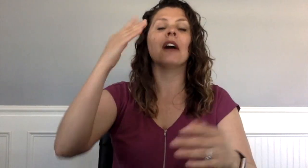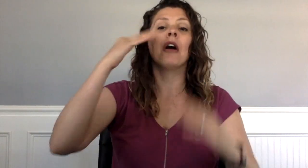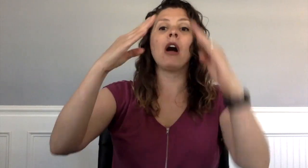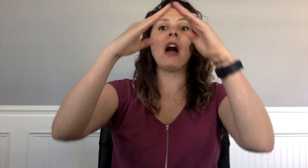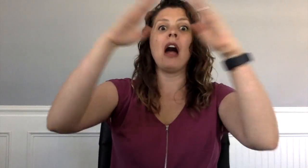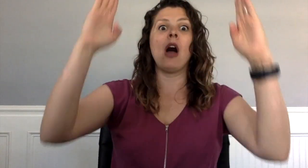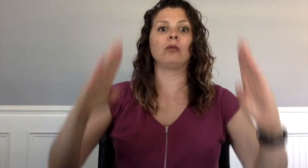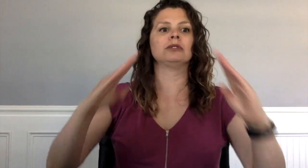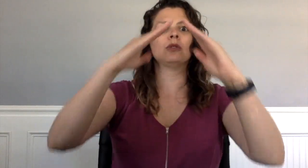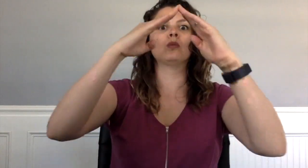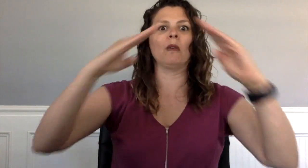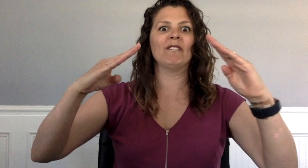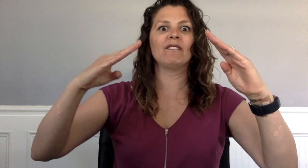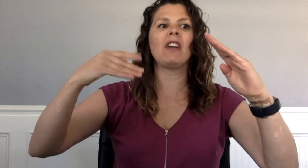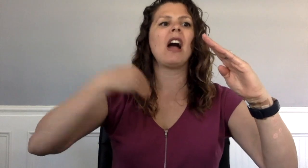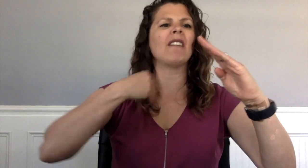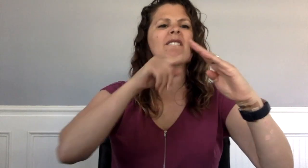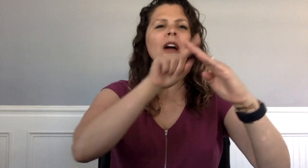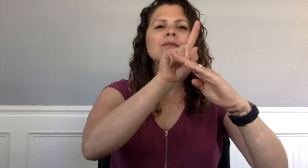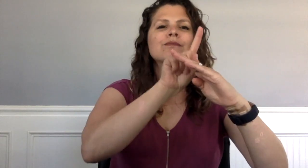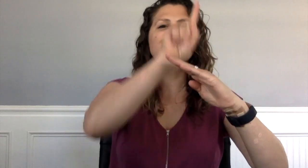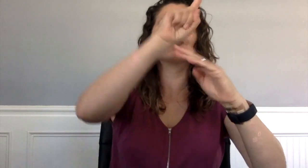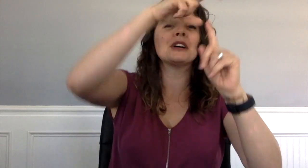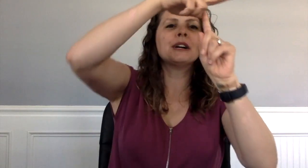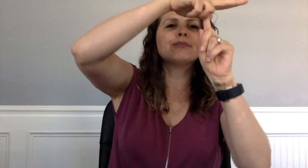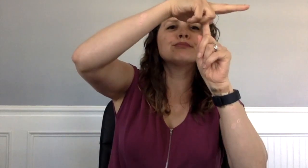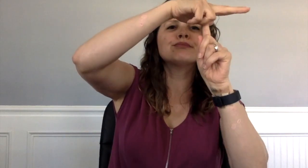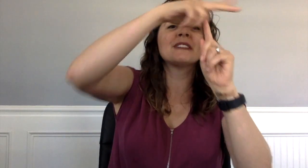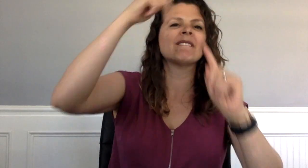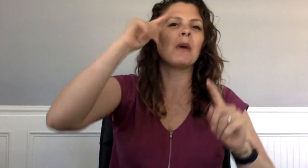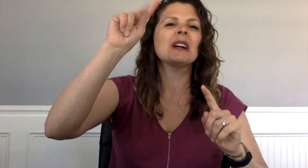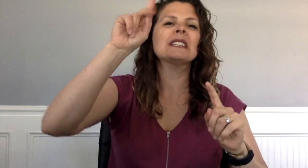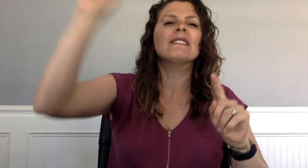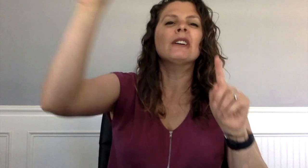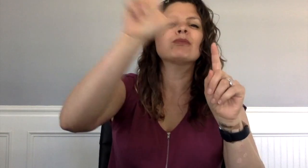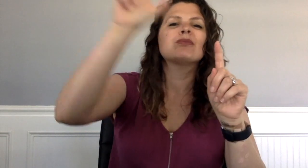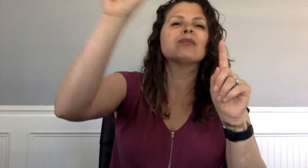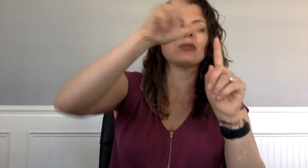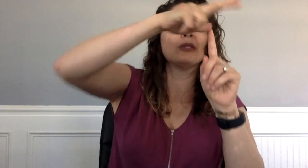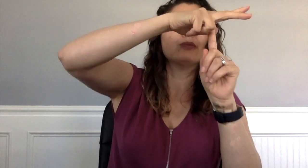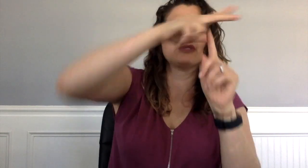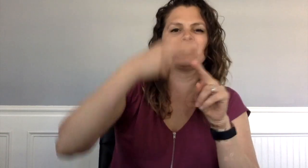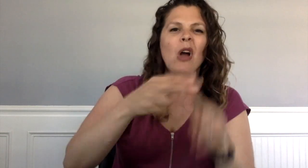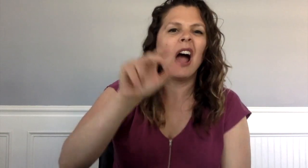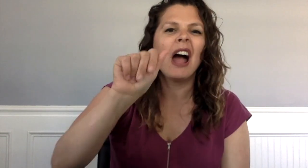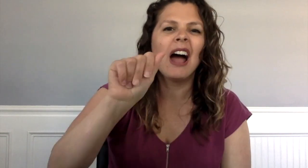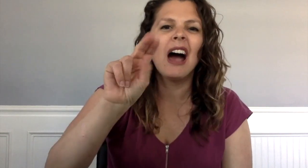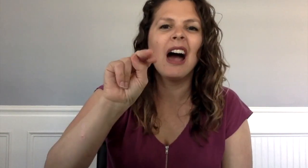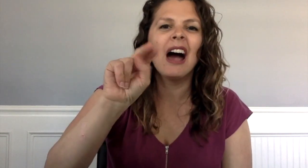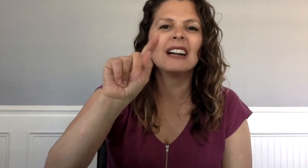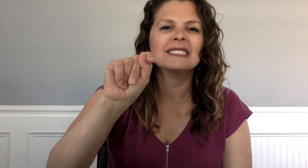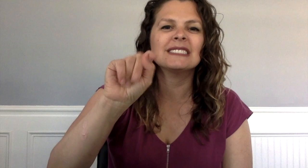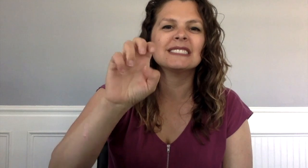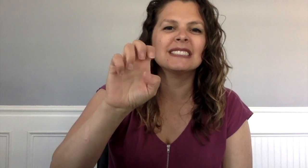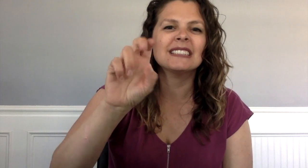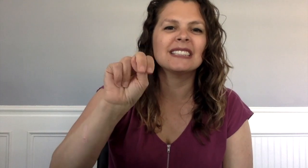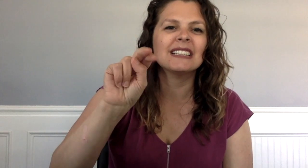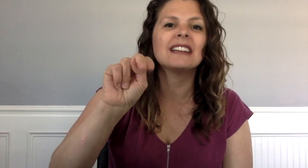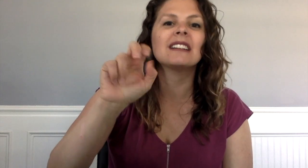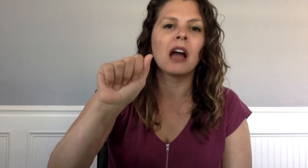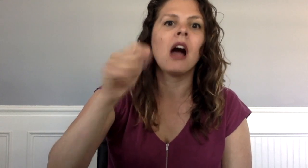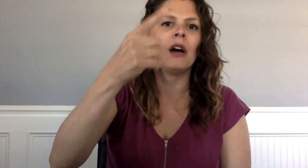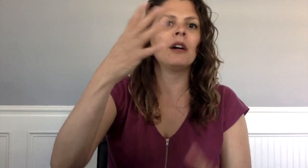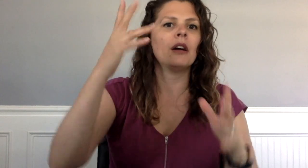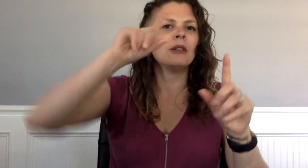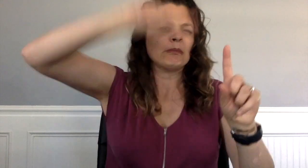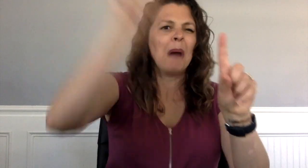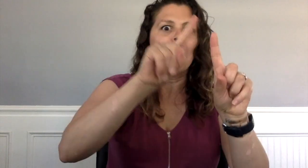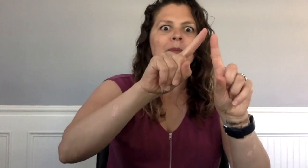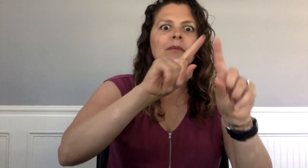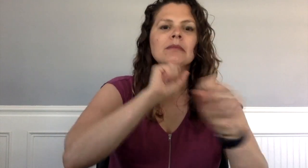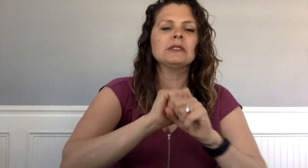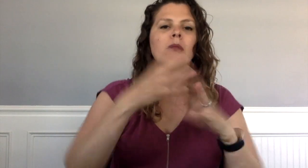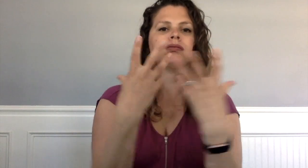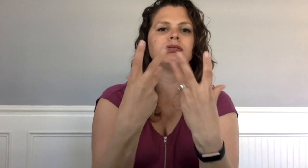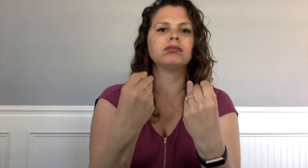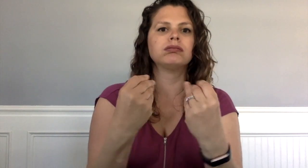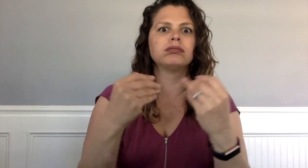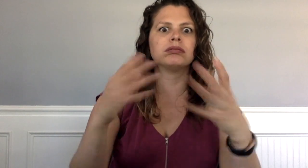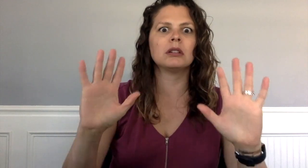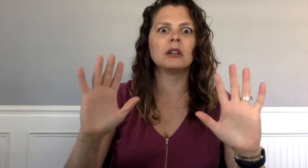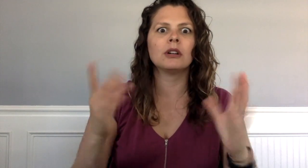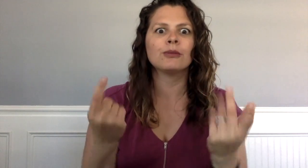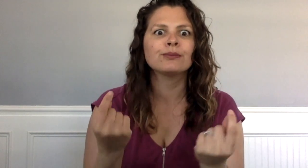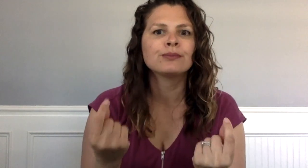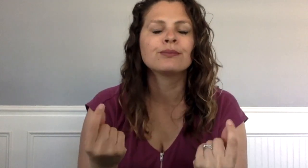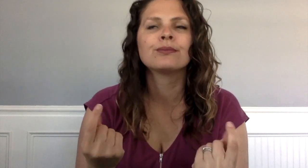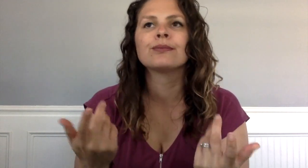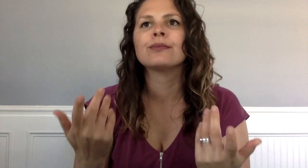There was a TV antenna on top the roof that got hit, causing the TV to stop working. What's to do?